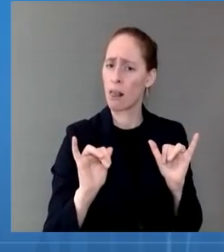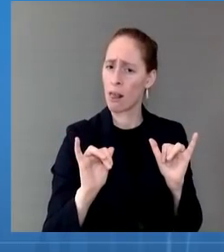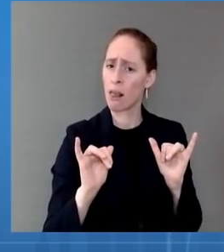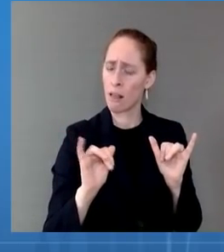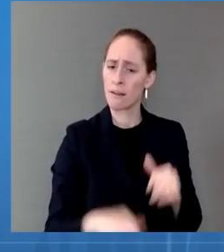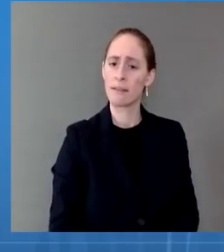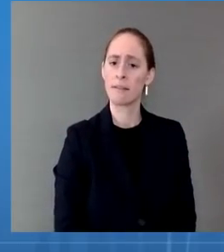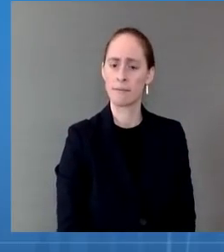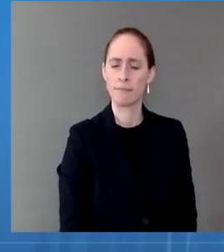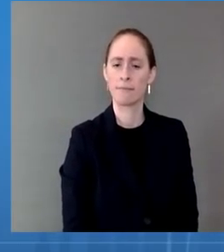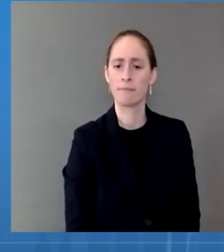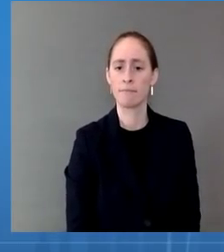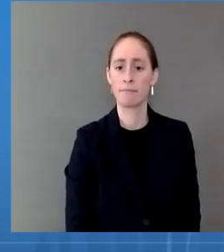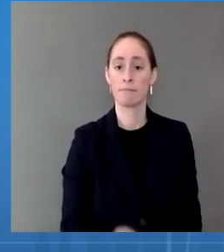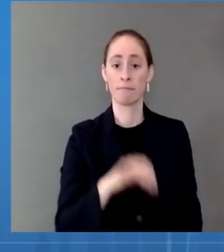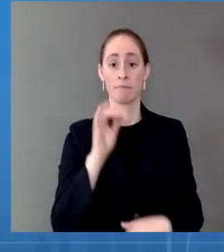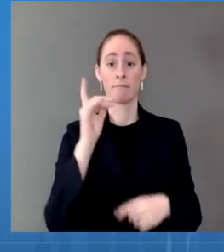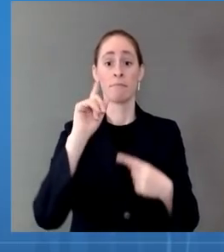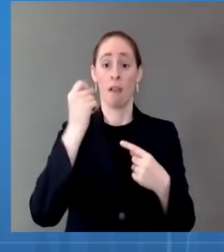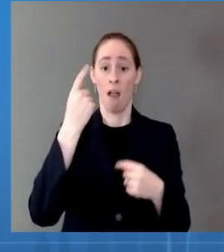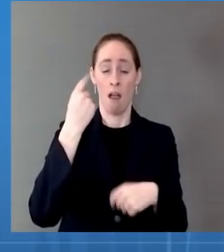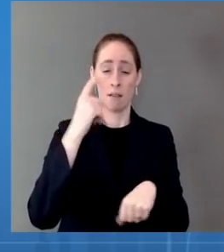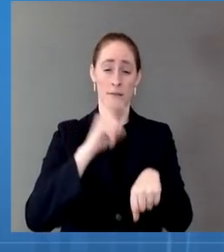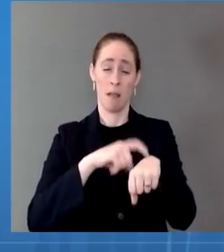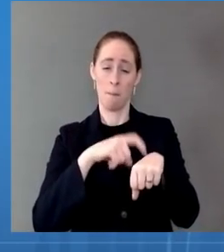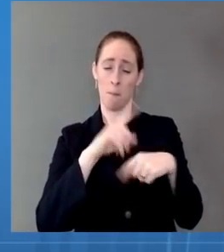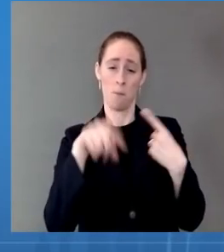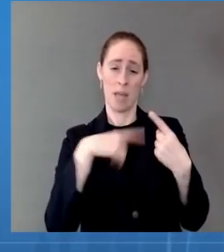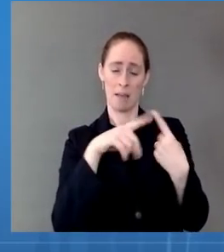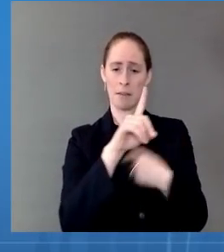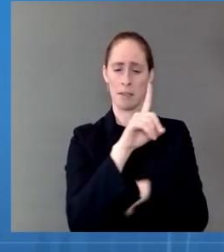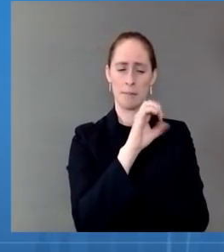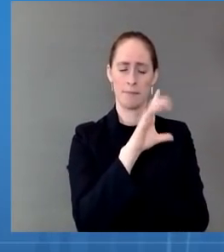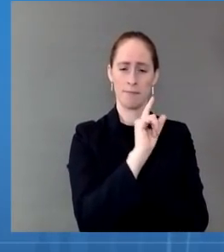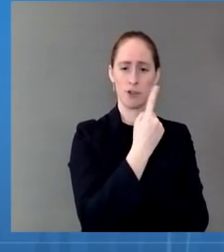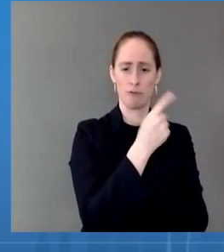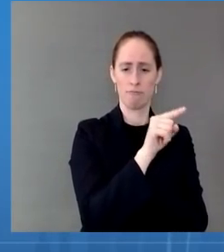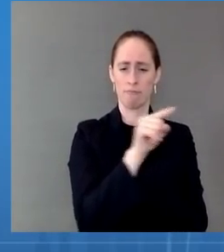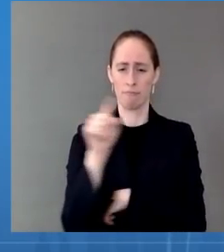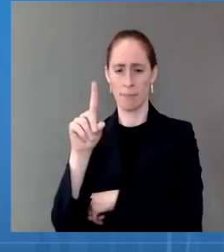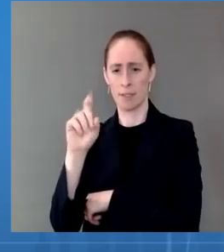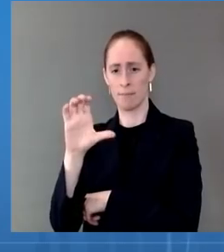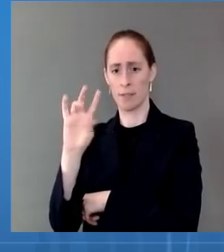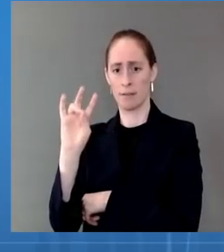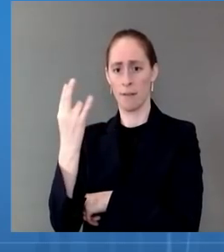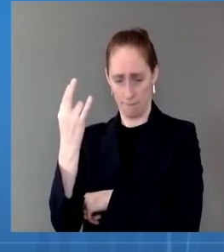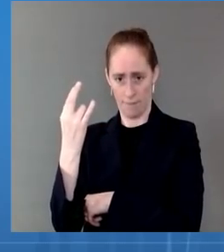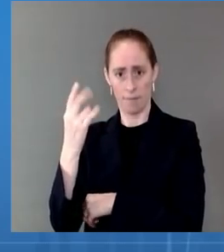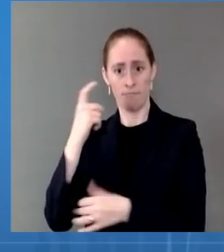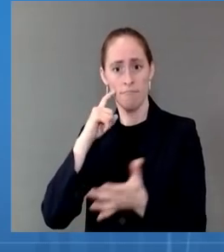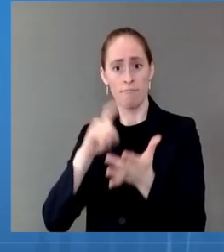over half were between the ages of 18 and 39, and about one third reported international travel